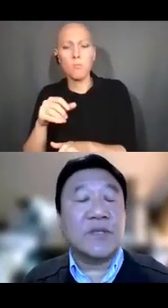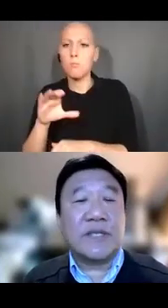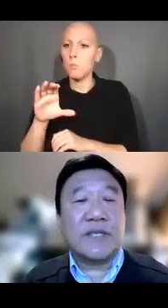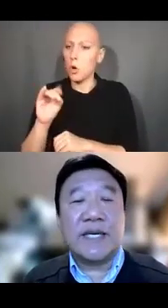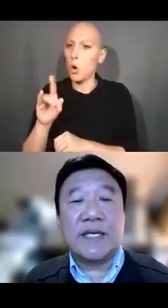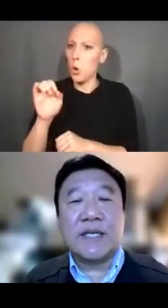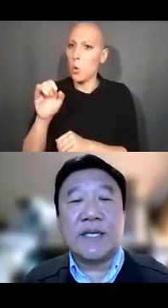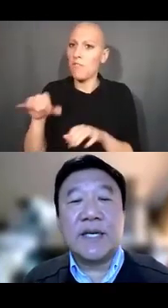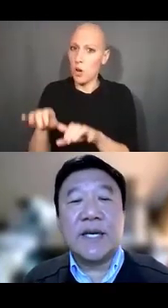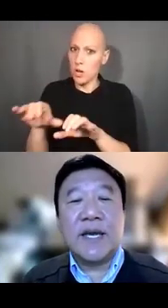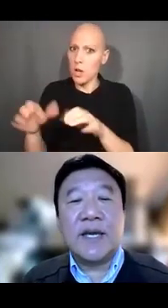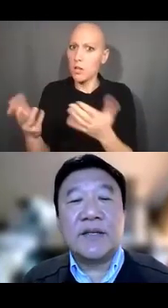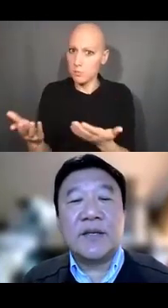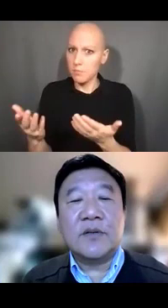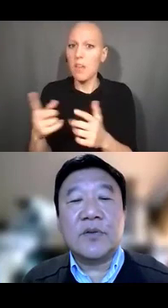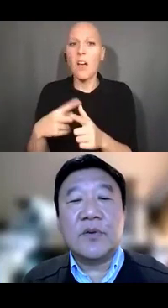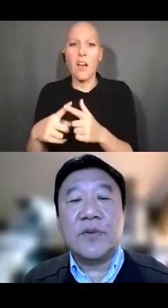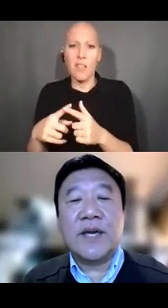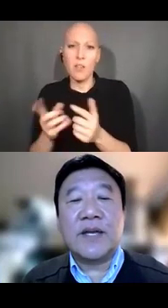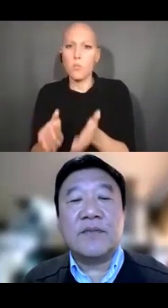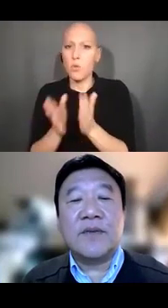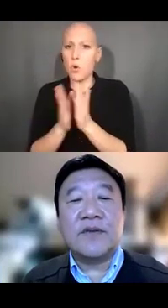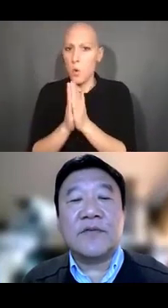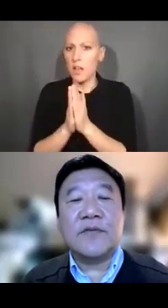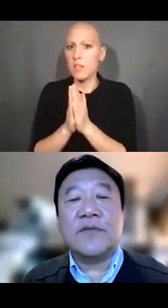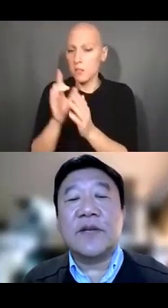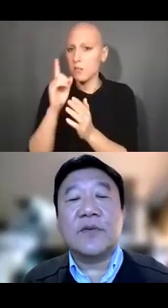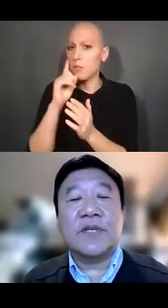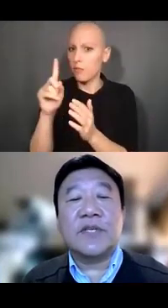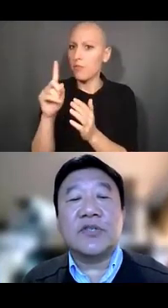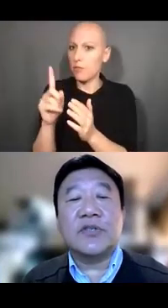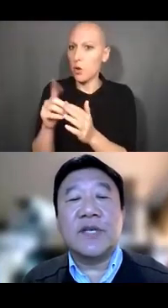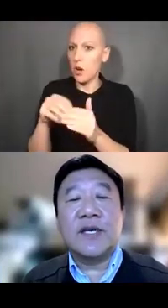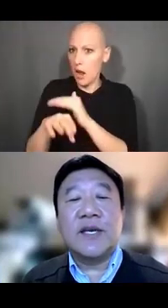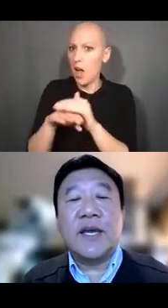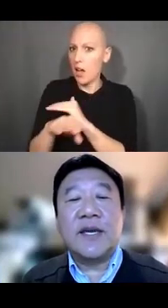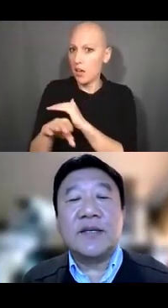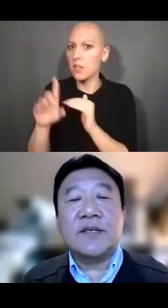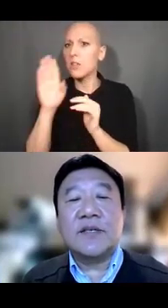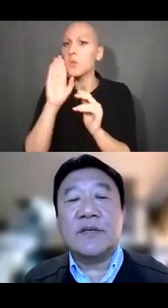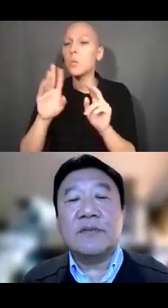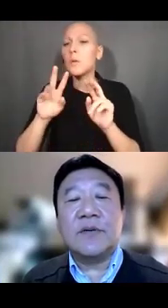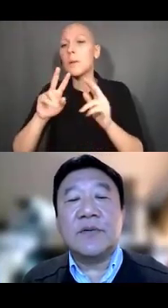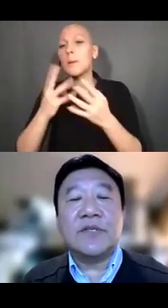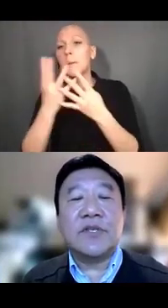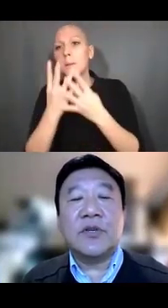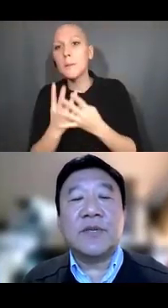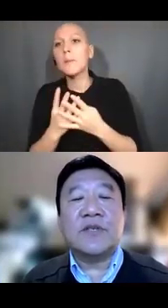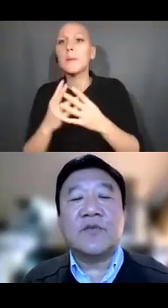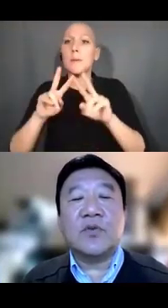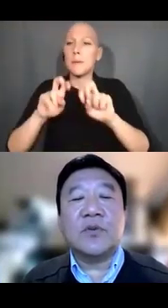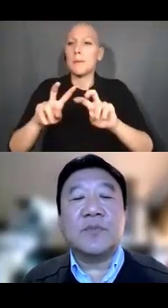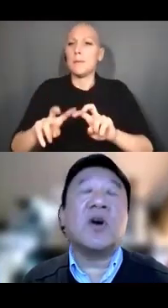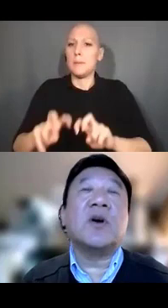or DAR, and look through that and they verify the credentials and consider the potential for group harm